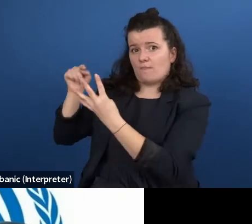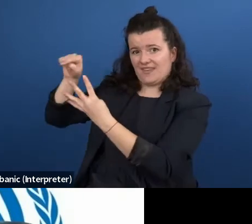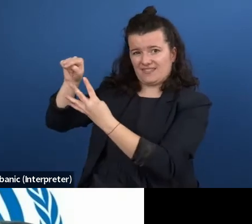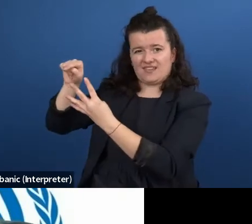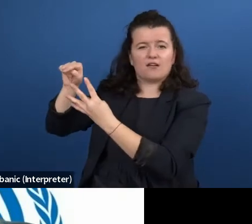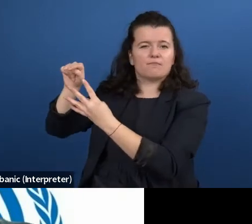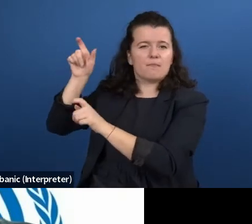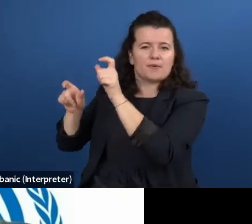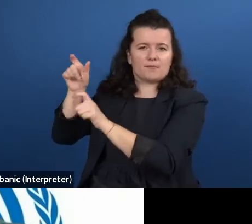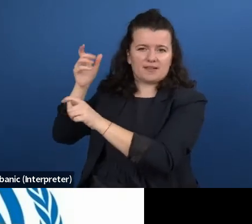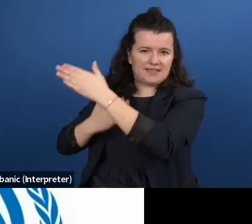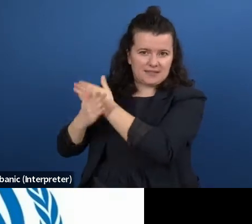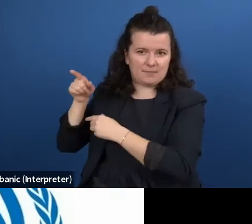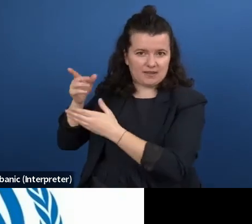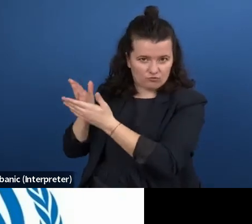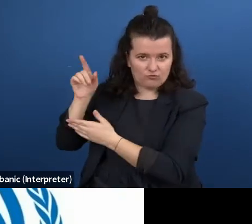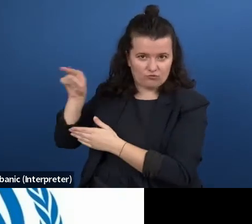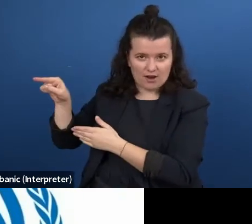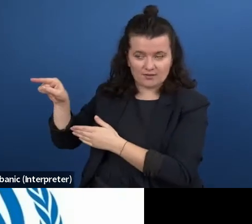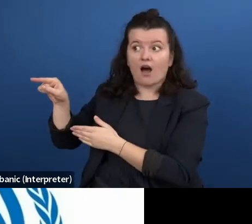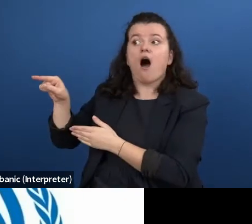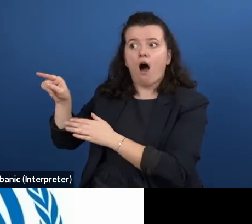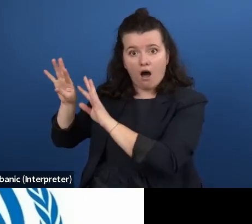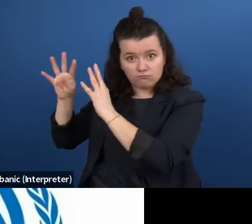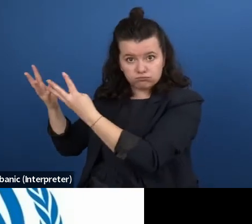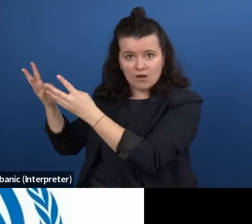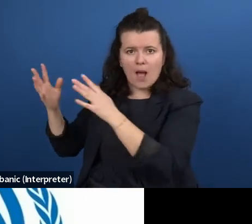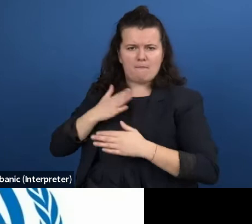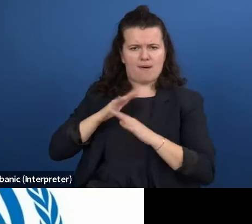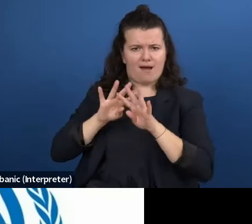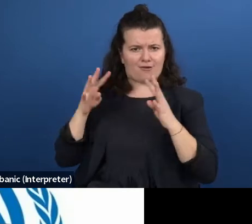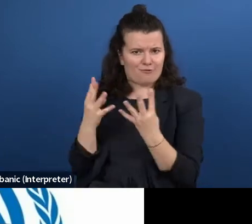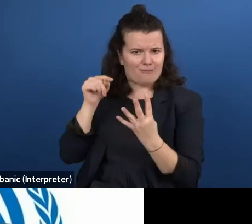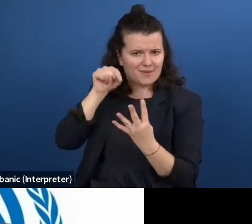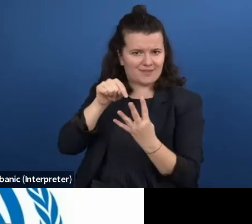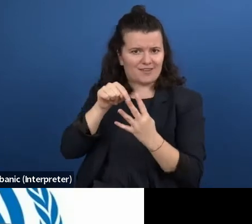and my address to the Committee on March 8 earlier this year 2021.